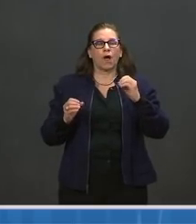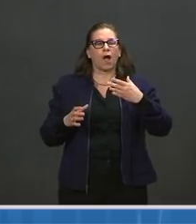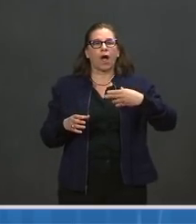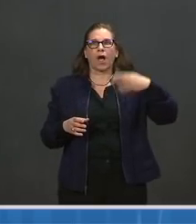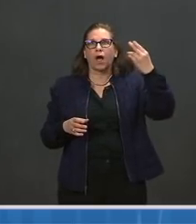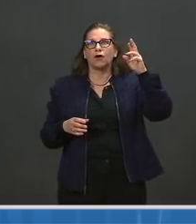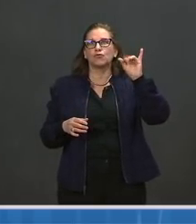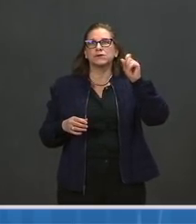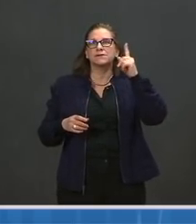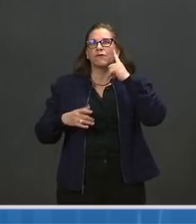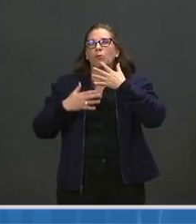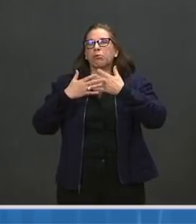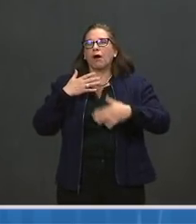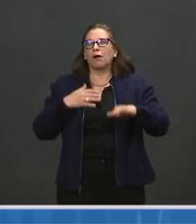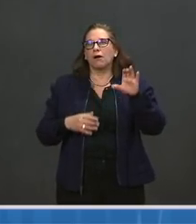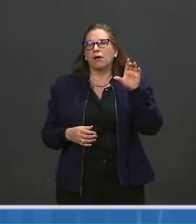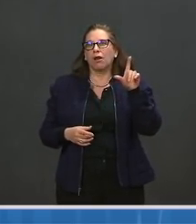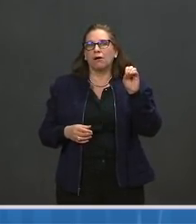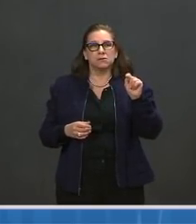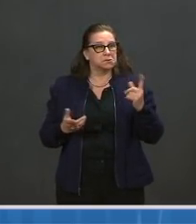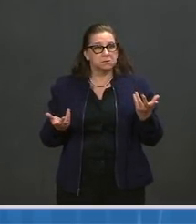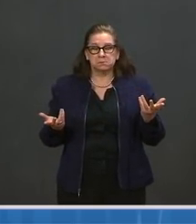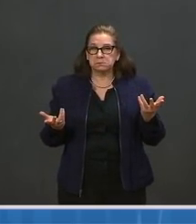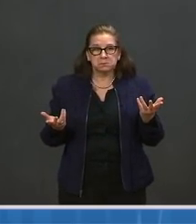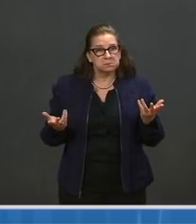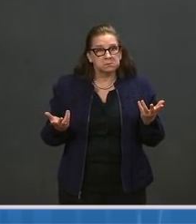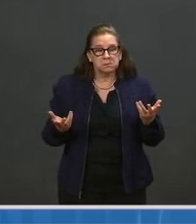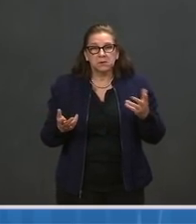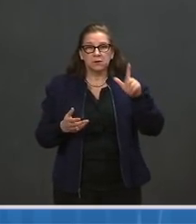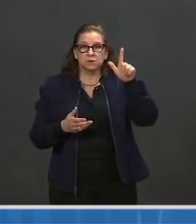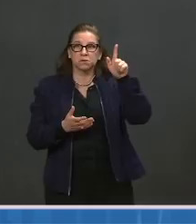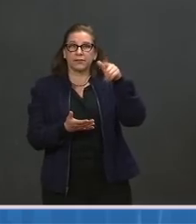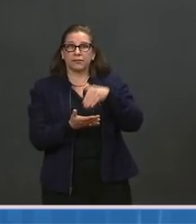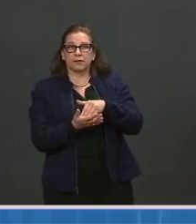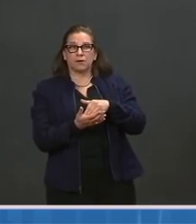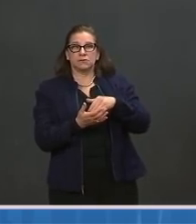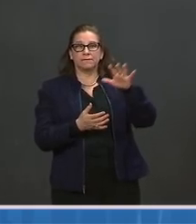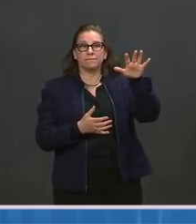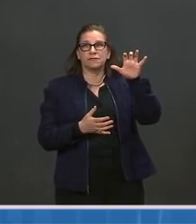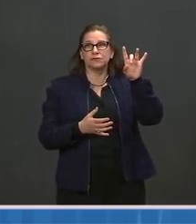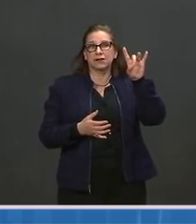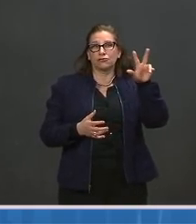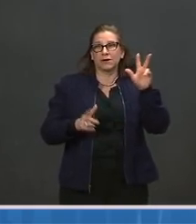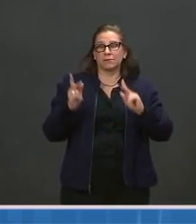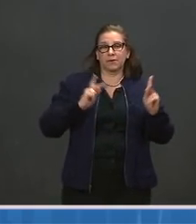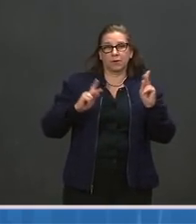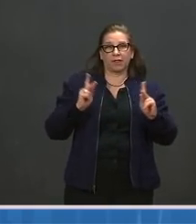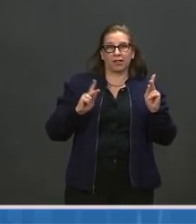among the 21,583 participants who received at least one dose.